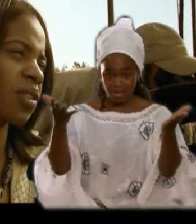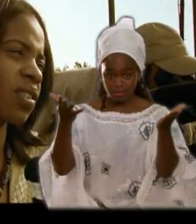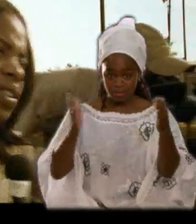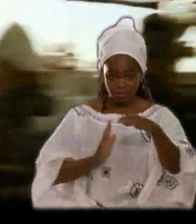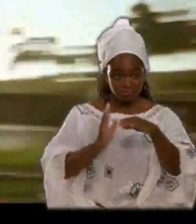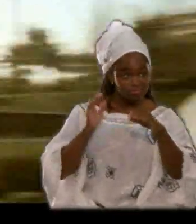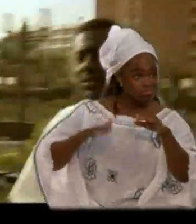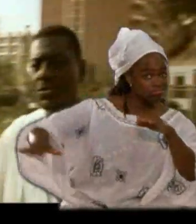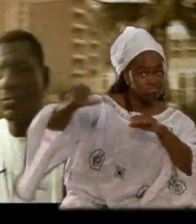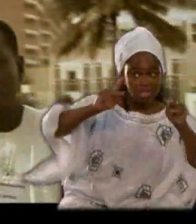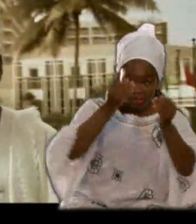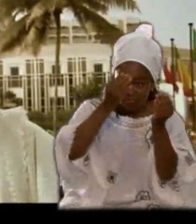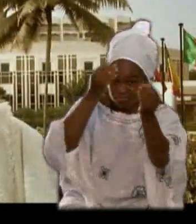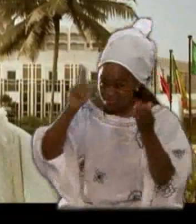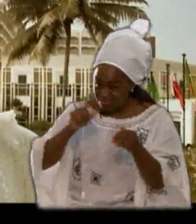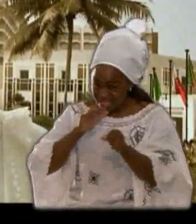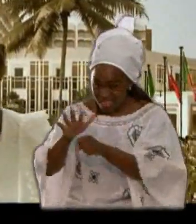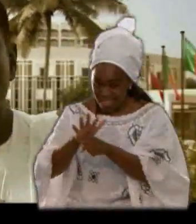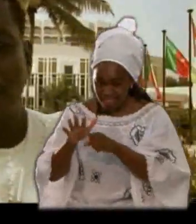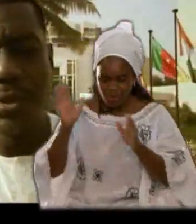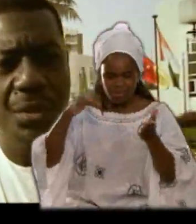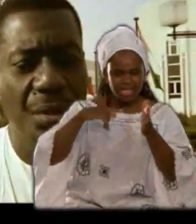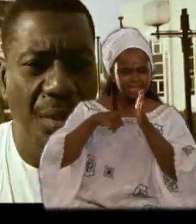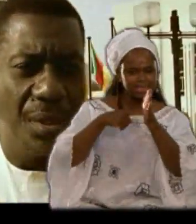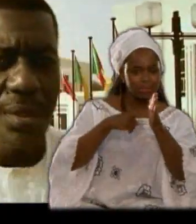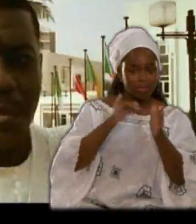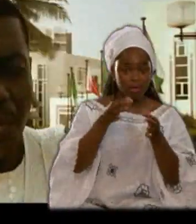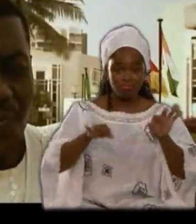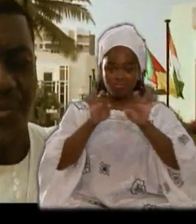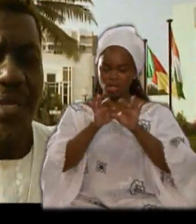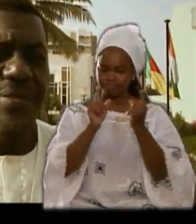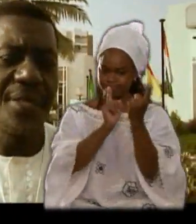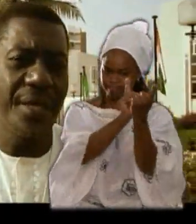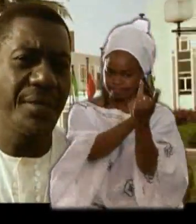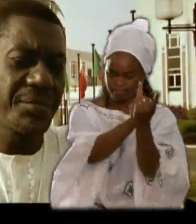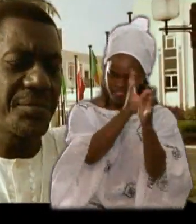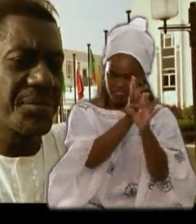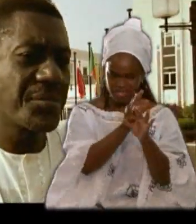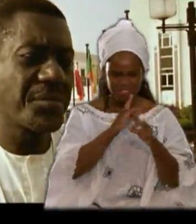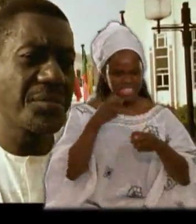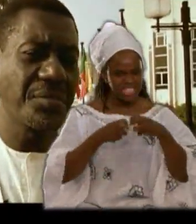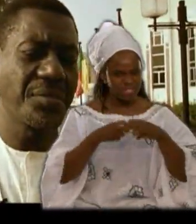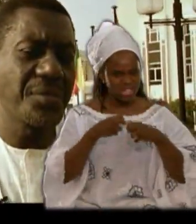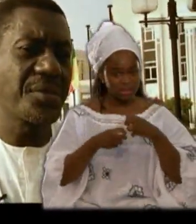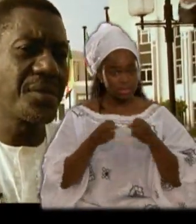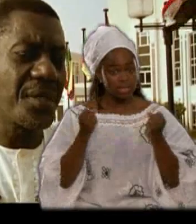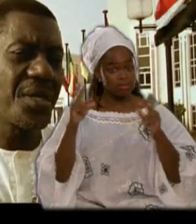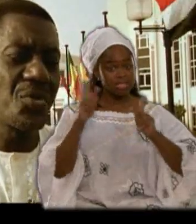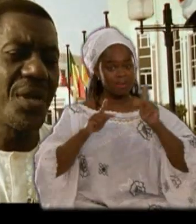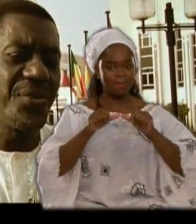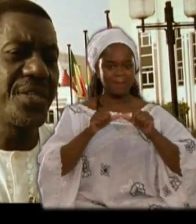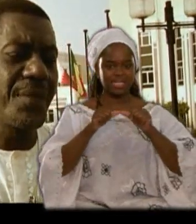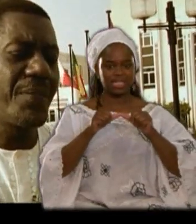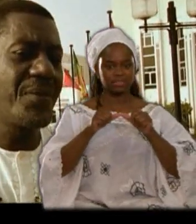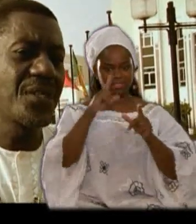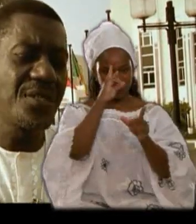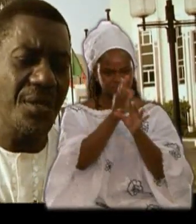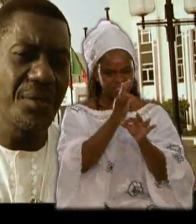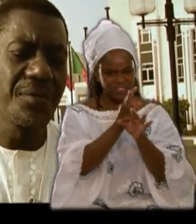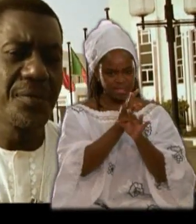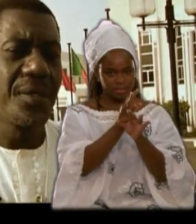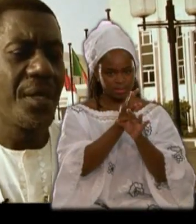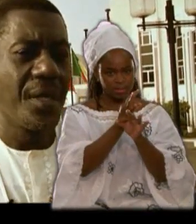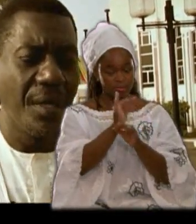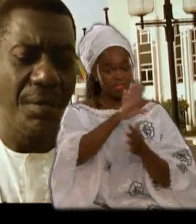Studies demonstrate that, eh, fidelity ... the question of fidelity is difficult still, huhhh.